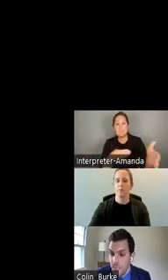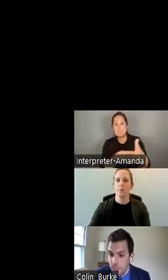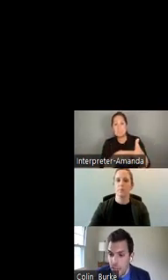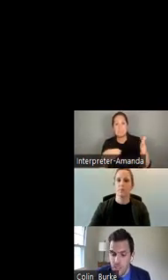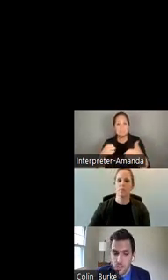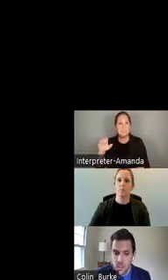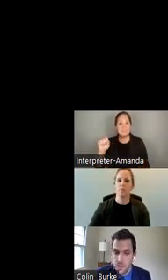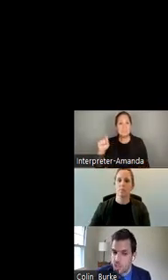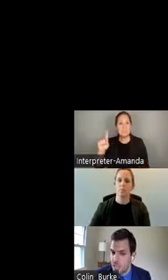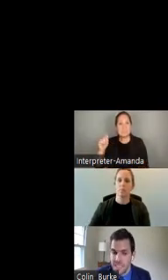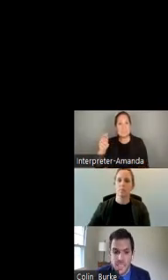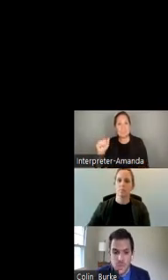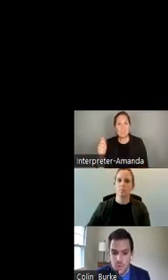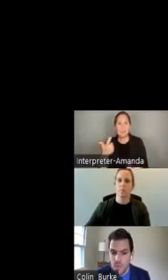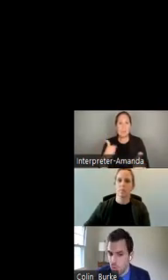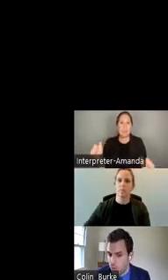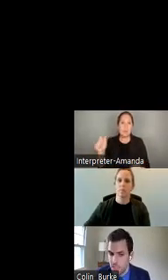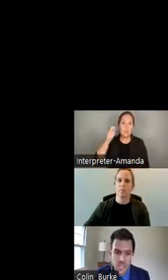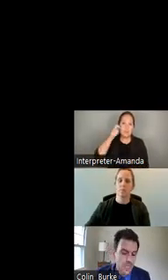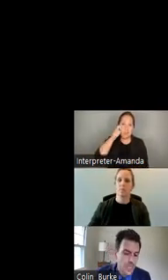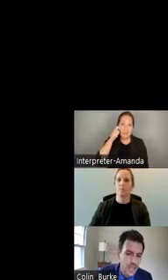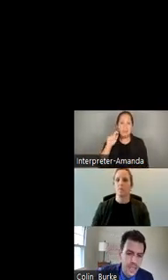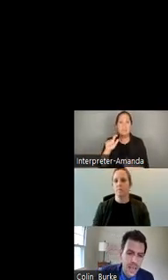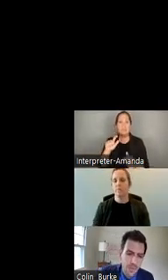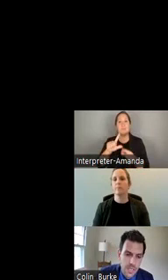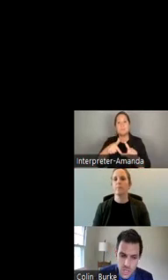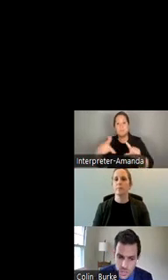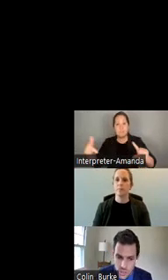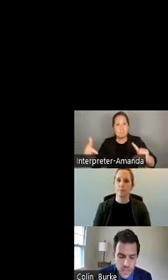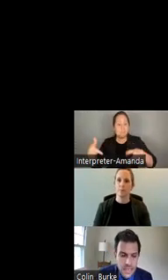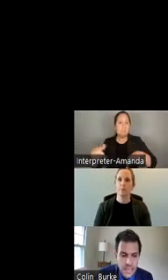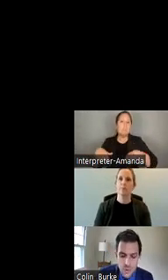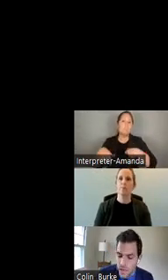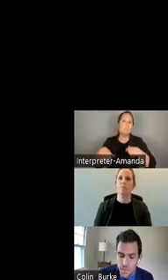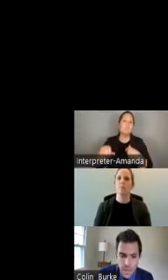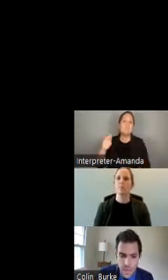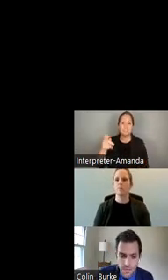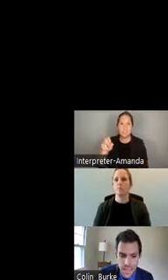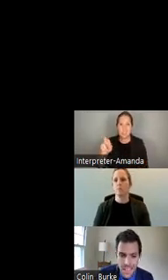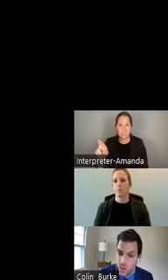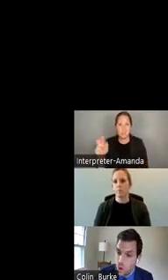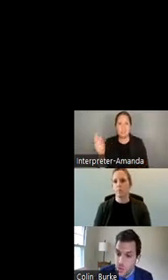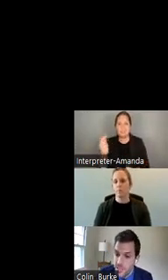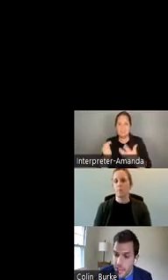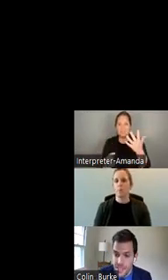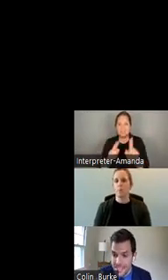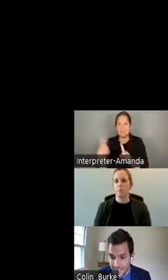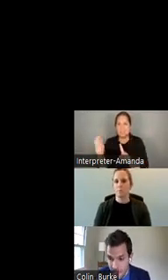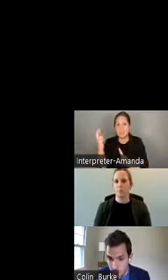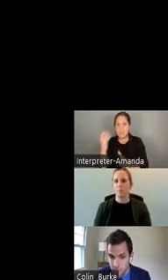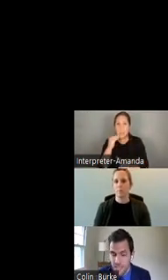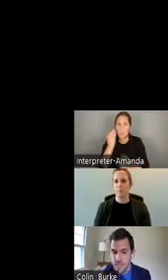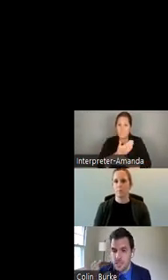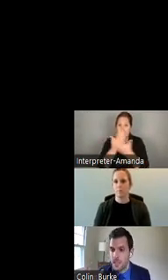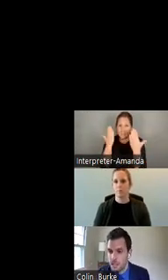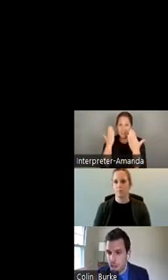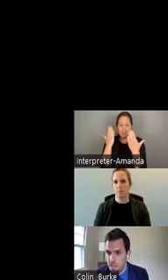and ethnic factors lgbtq sexual orientation and gender as well homeless status itself as a as a